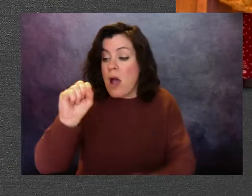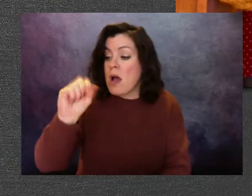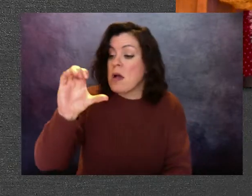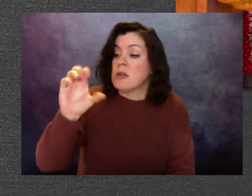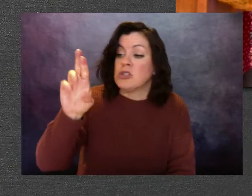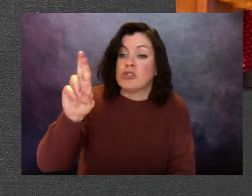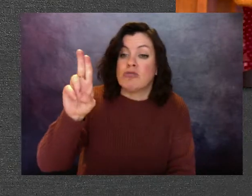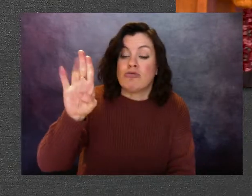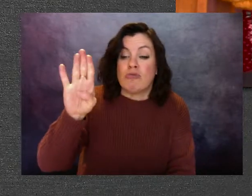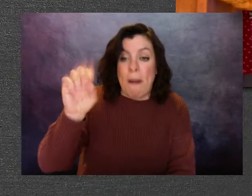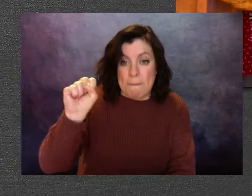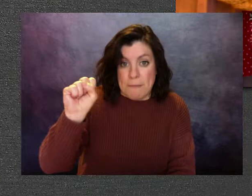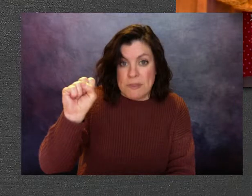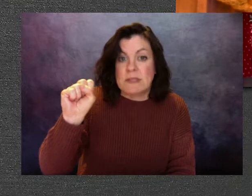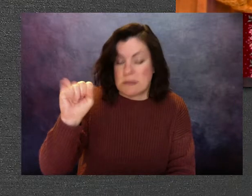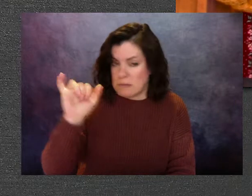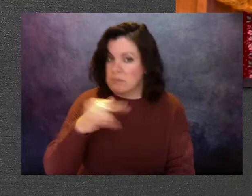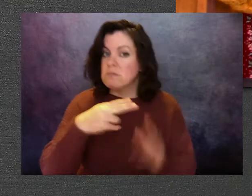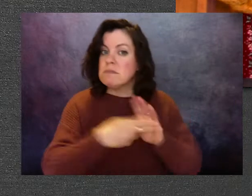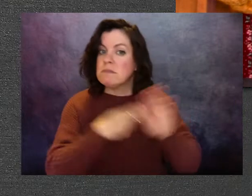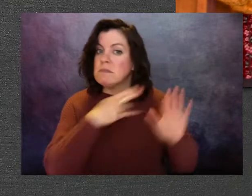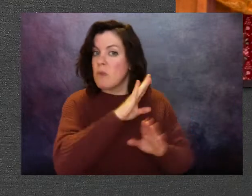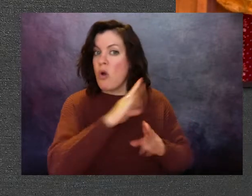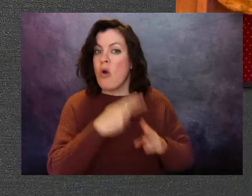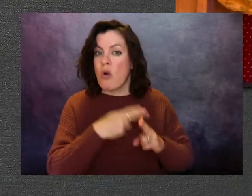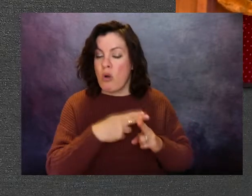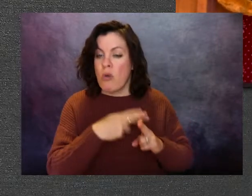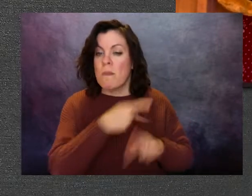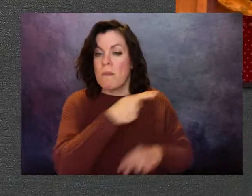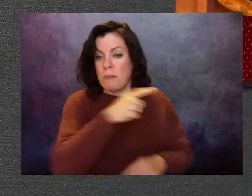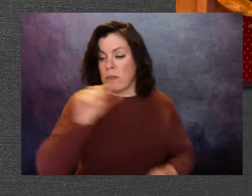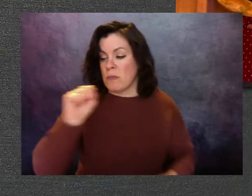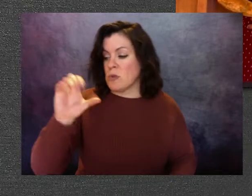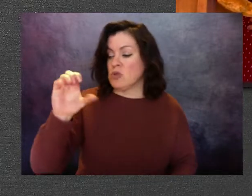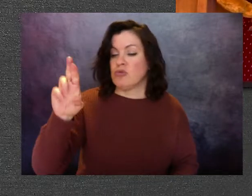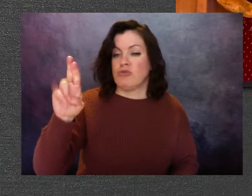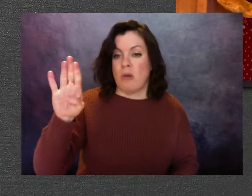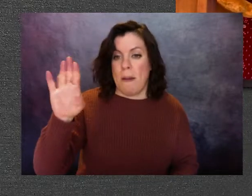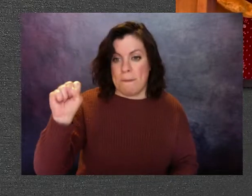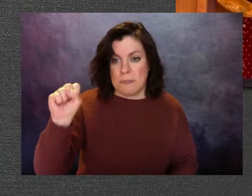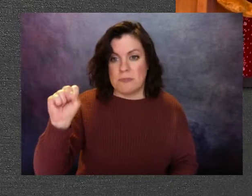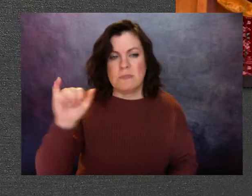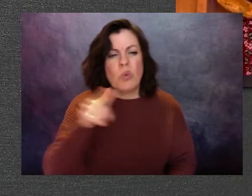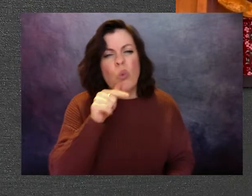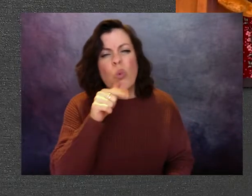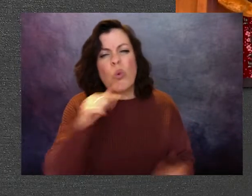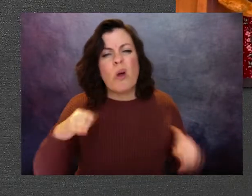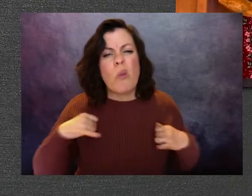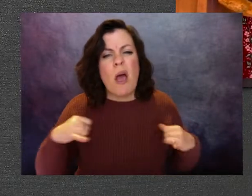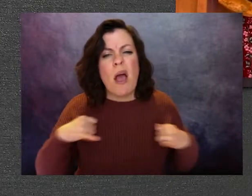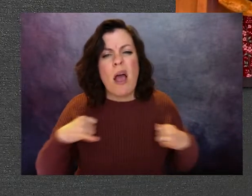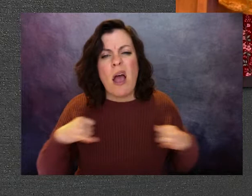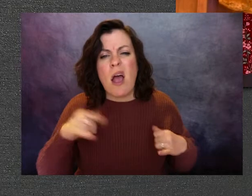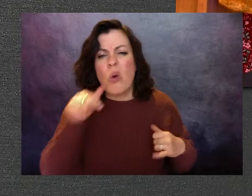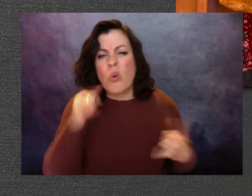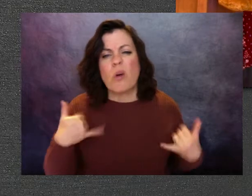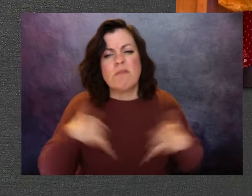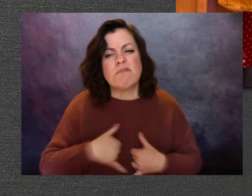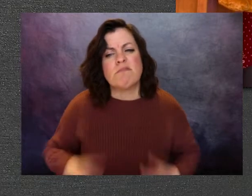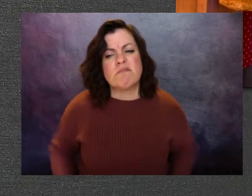Yeah. There's a certain type of community helper that wears scrubs. Can you think about it? Let's see.